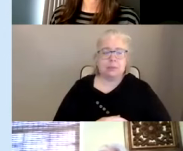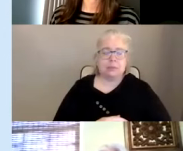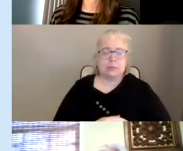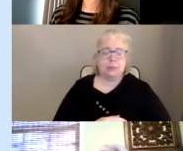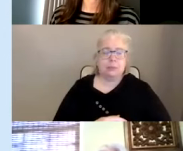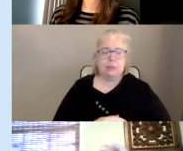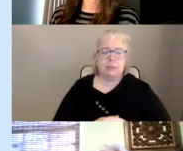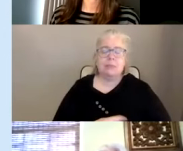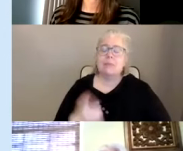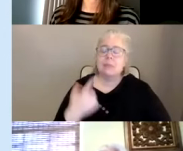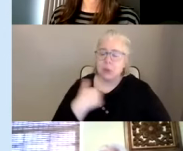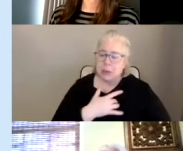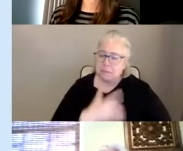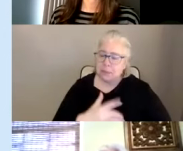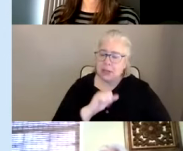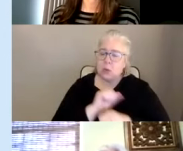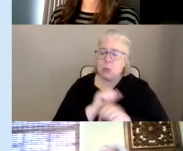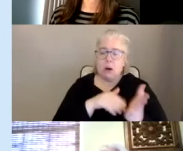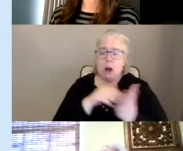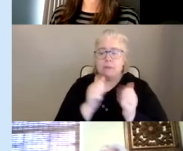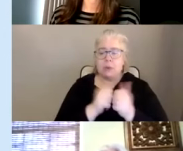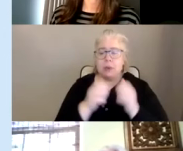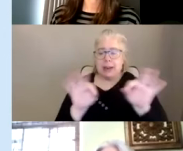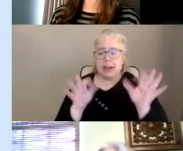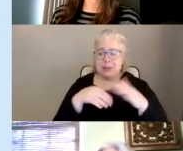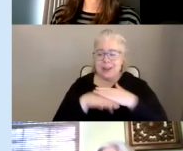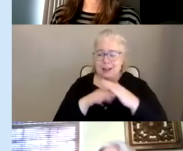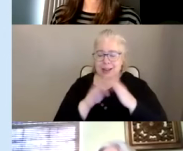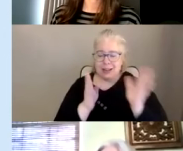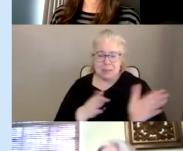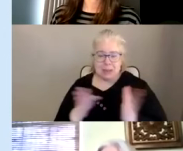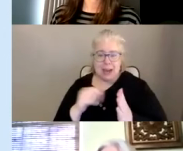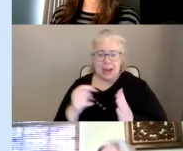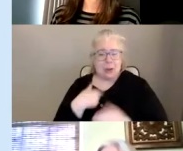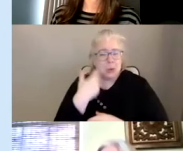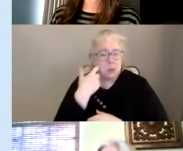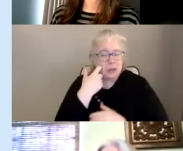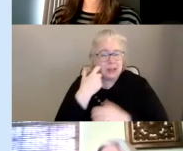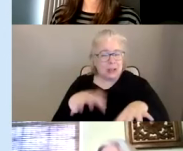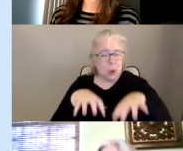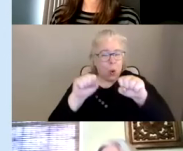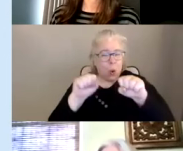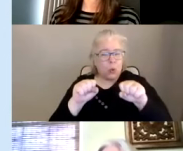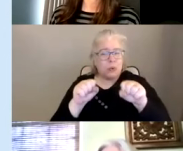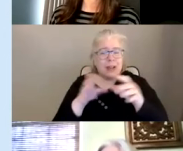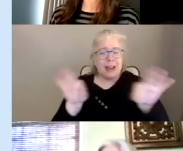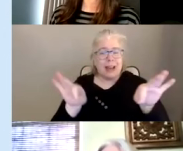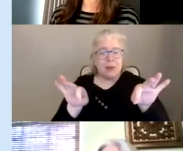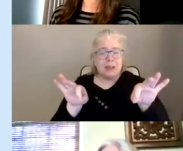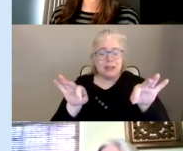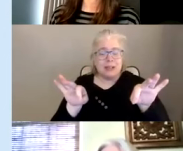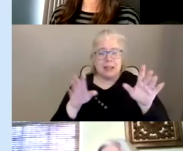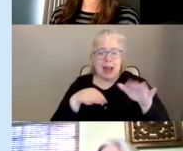We do a lot of work in language access planning and we recently hosted a language access planning workshop